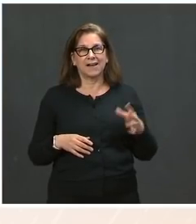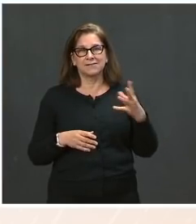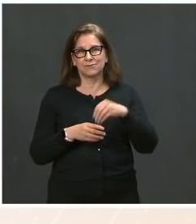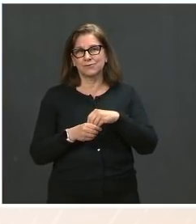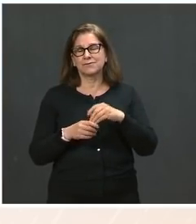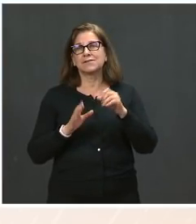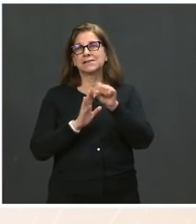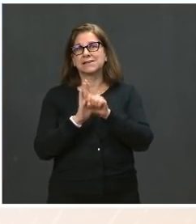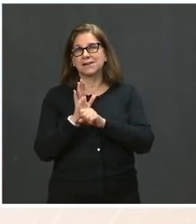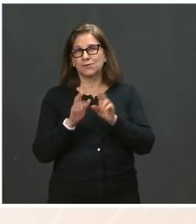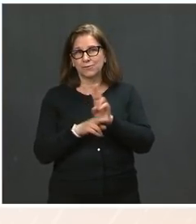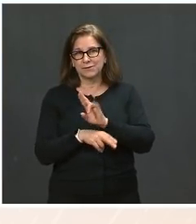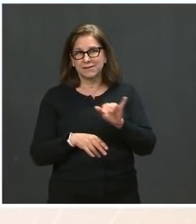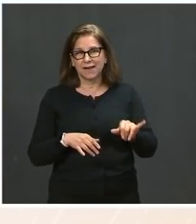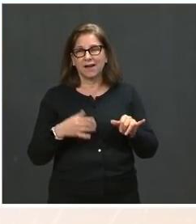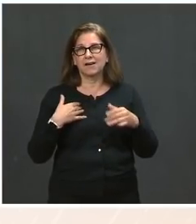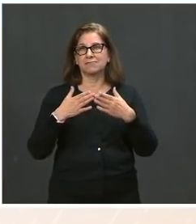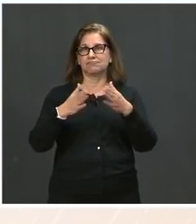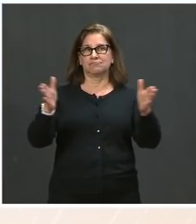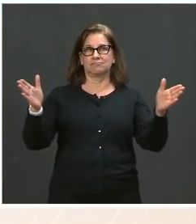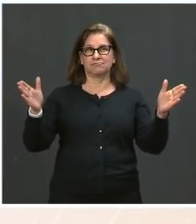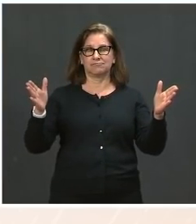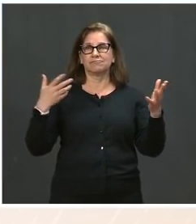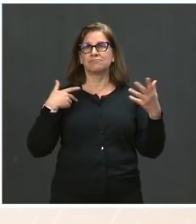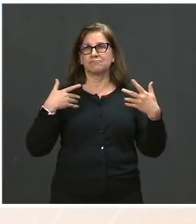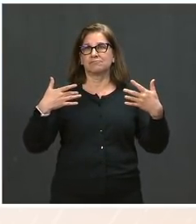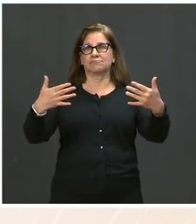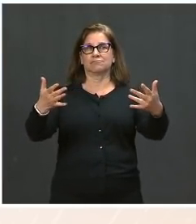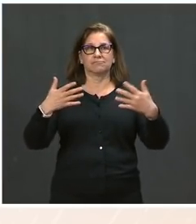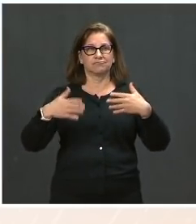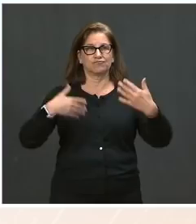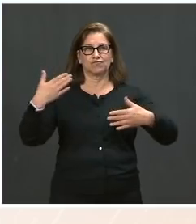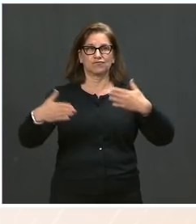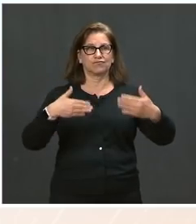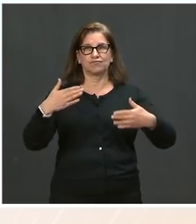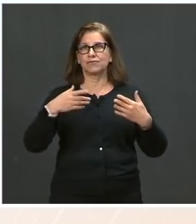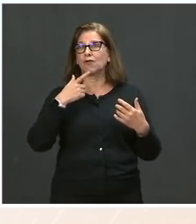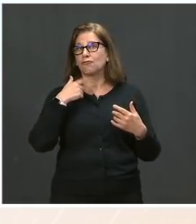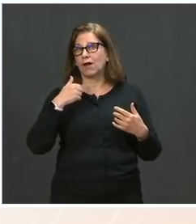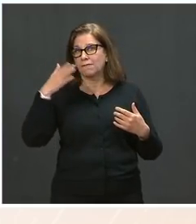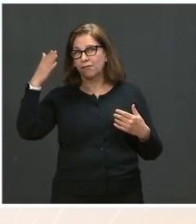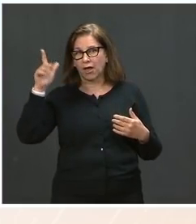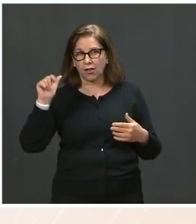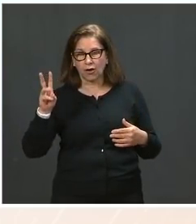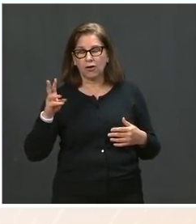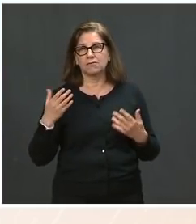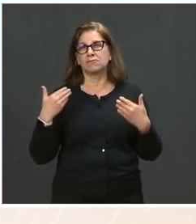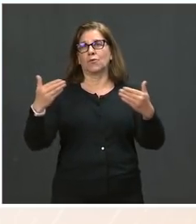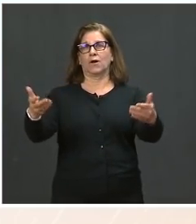to move forward on putting in place red flag laws. There are certain components of this that require 30 days, 60 days, et cetera.